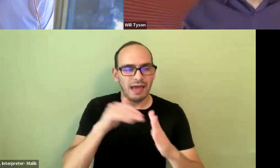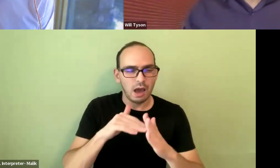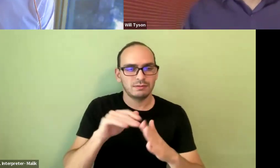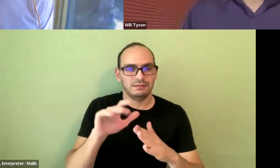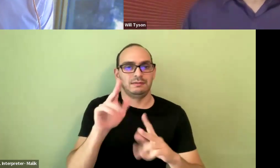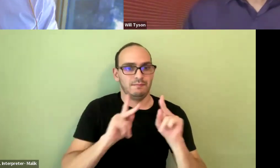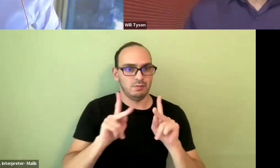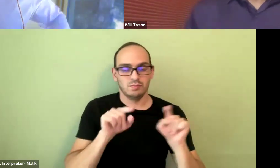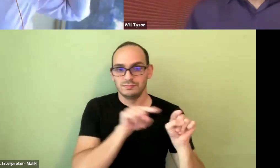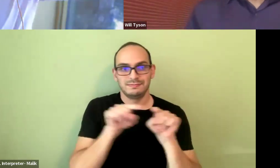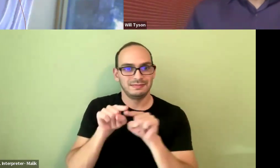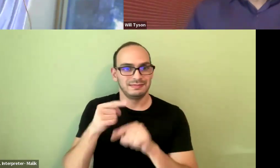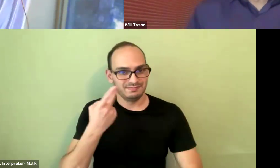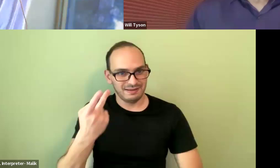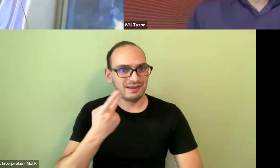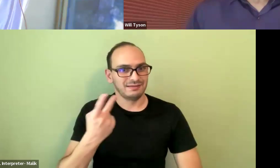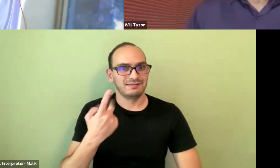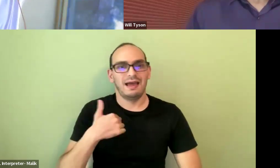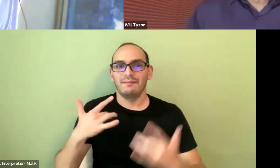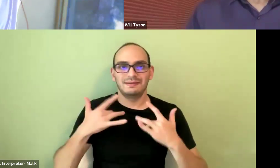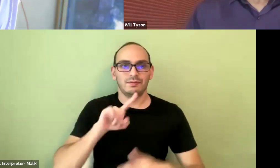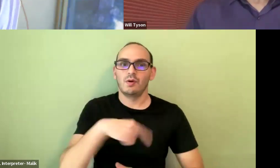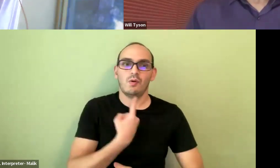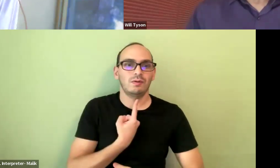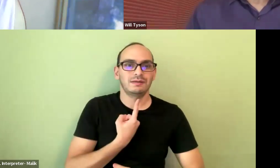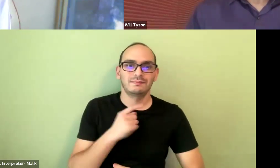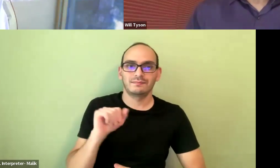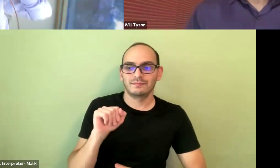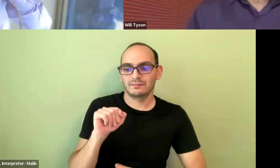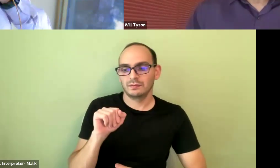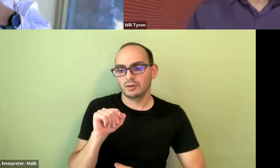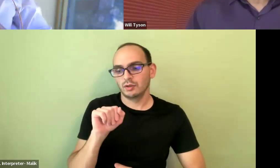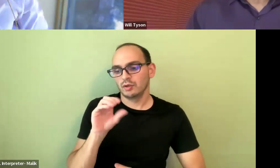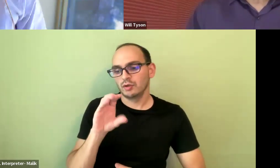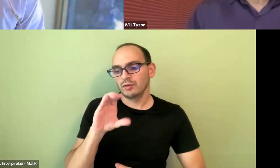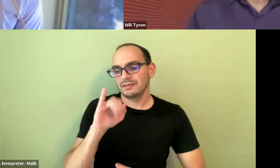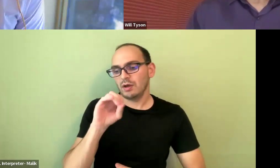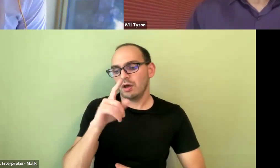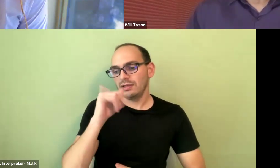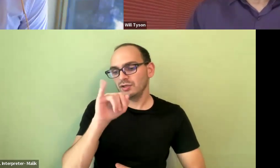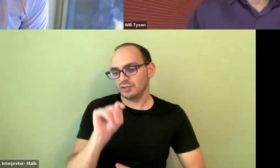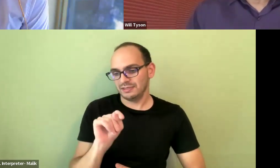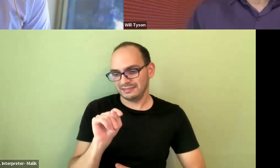like us, and you know, I m usually the only sociologist at STEM education or NSF meeting.